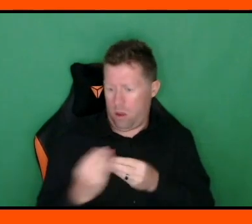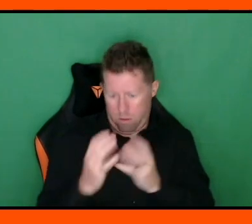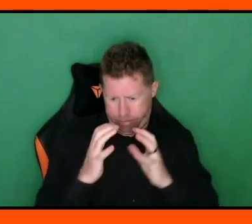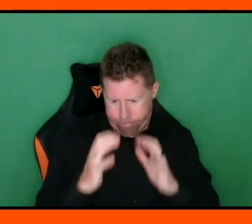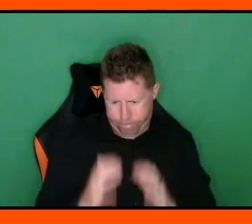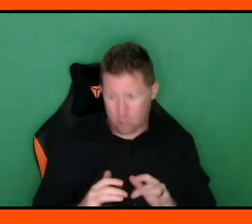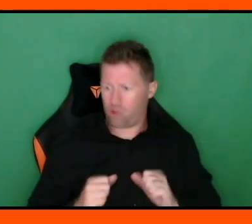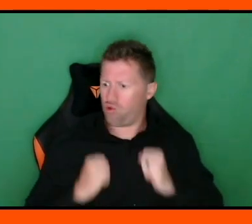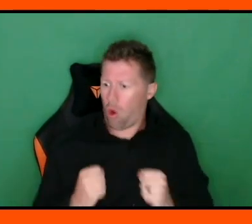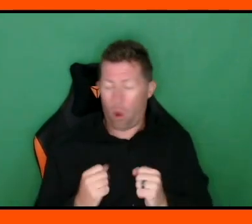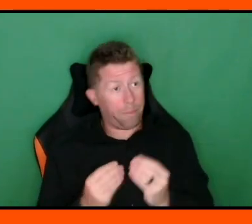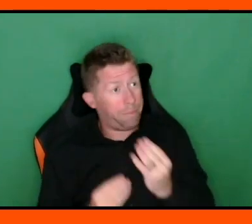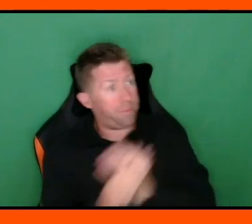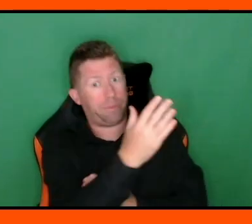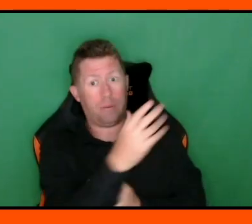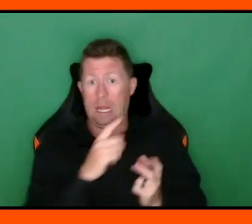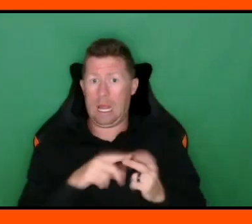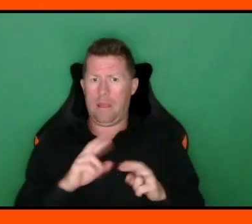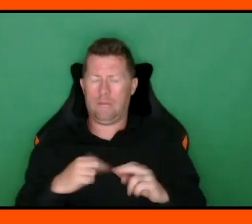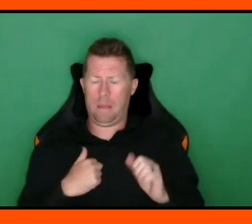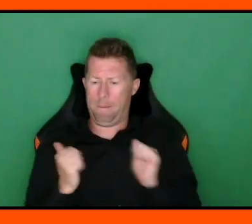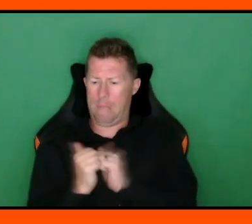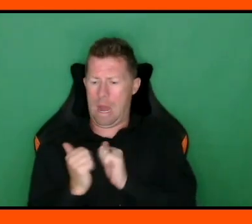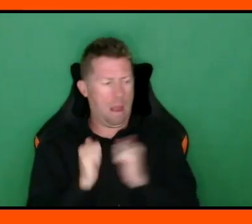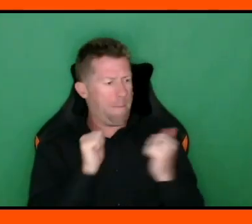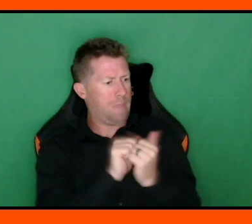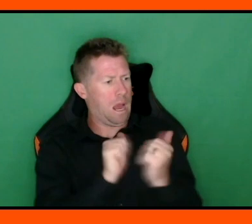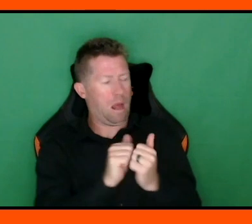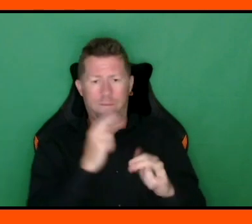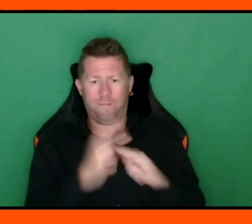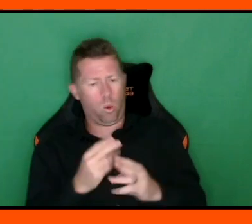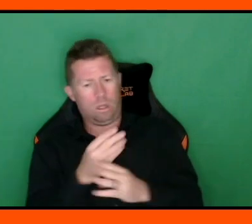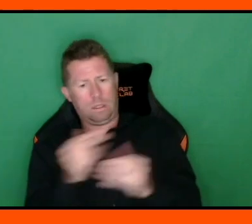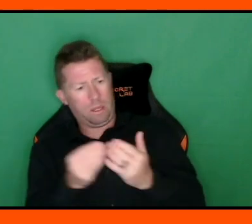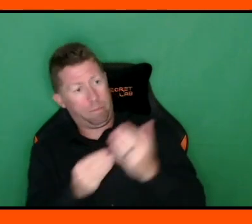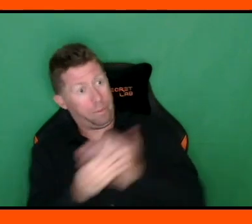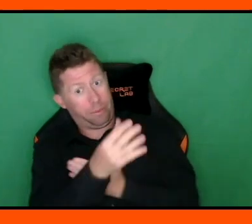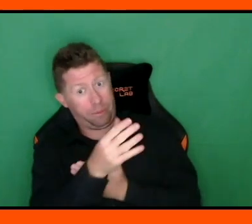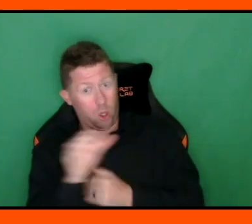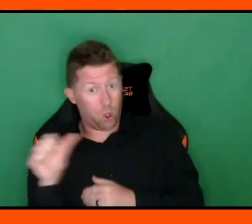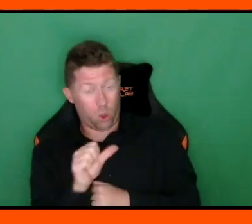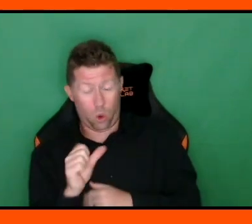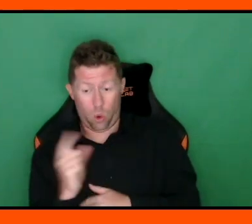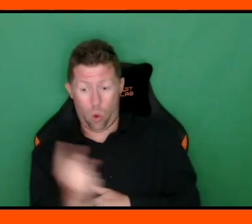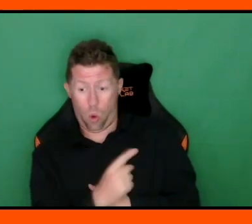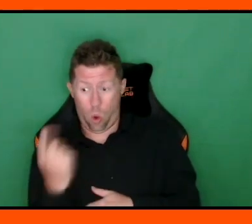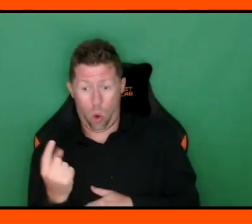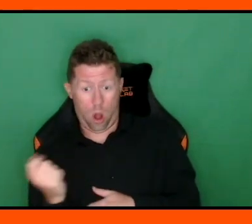If we are partnering with other organisations for a submission, should everyone submit the response